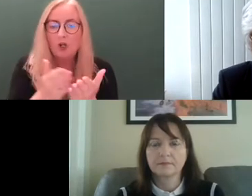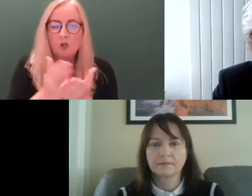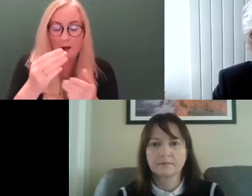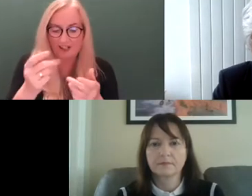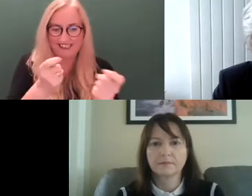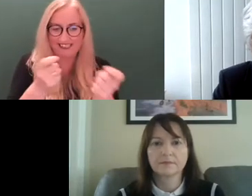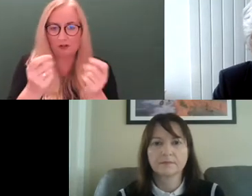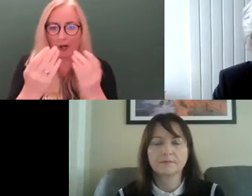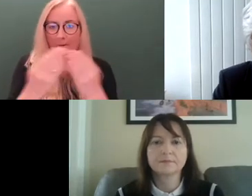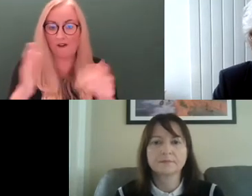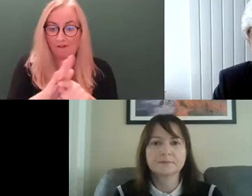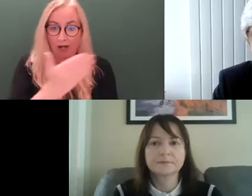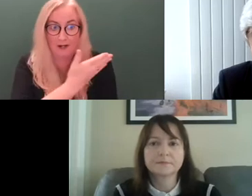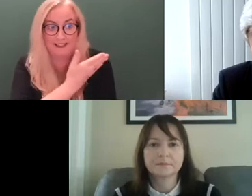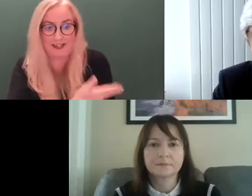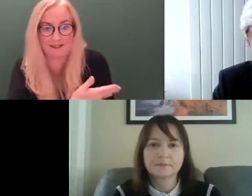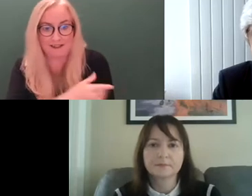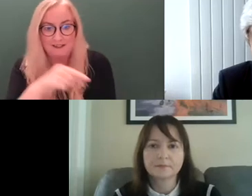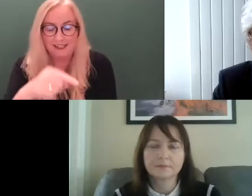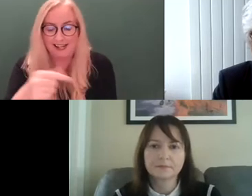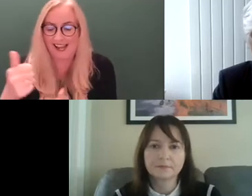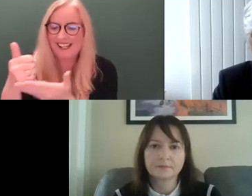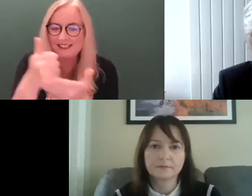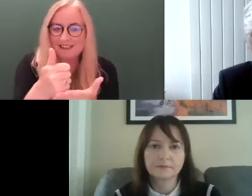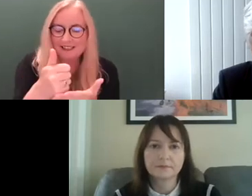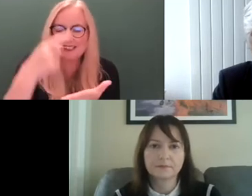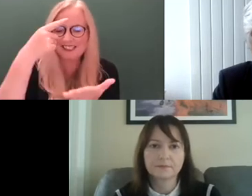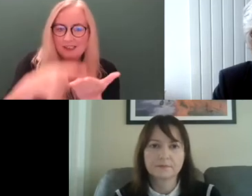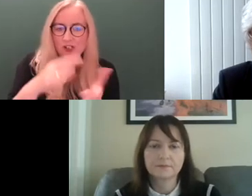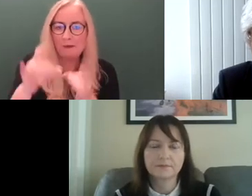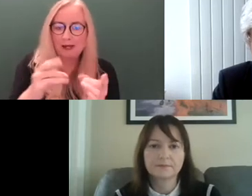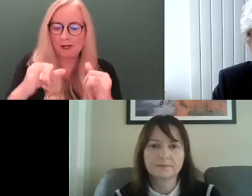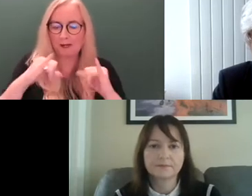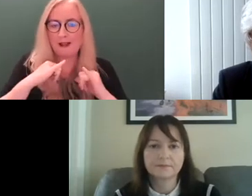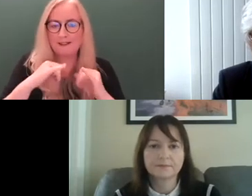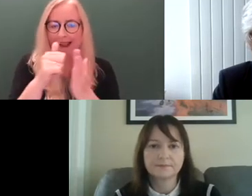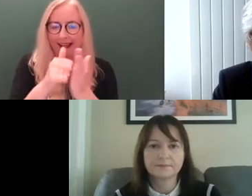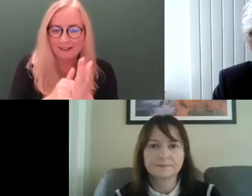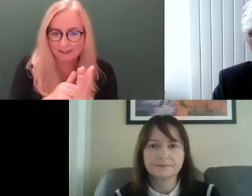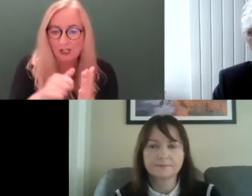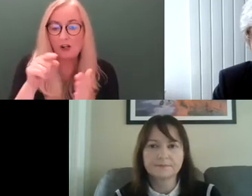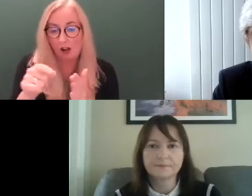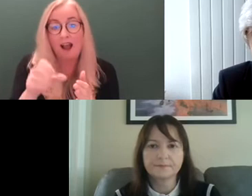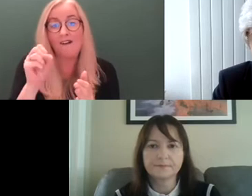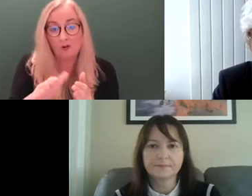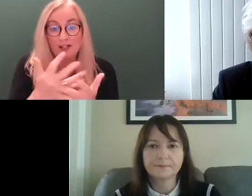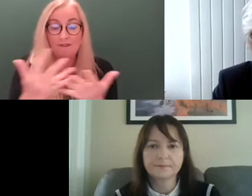commence. Of the Assisted Decision Making Capacity Act and she also has had a huge oversight role in